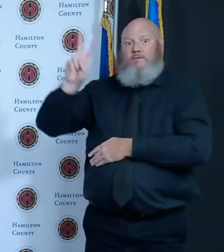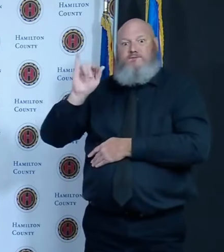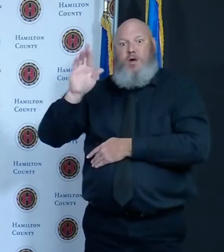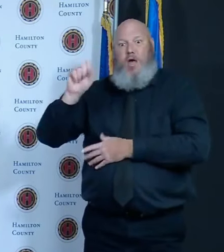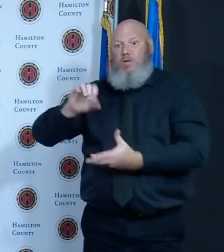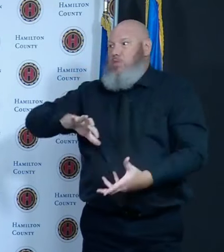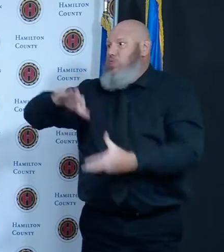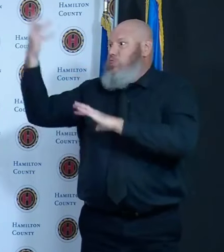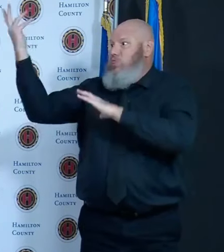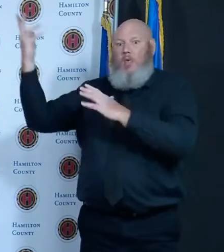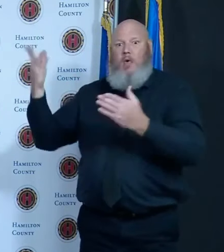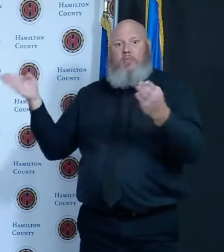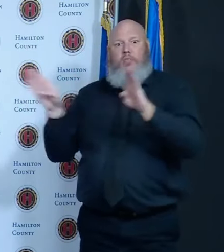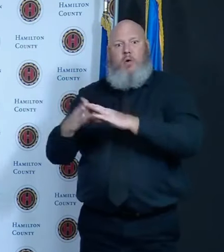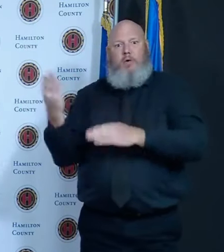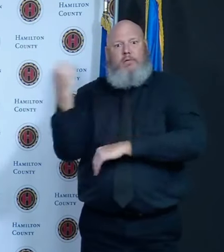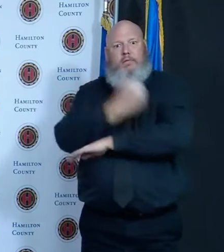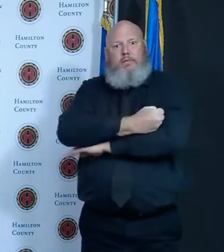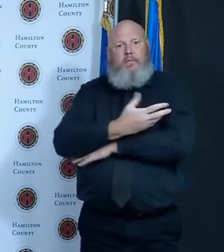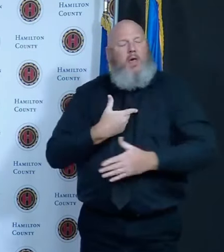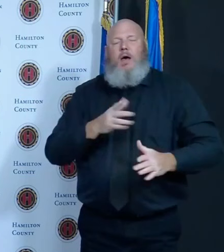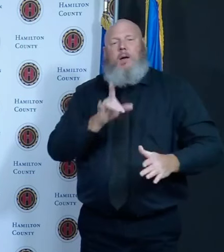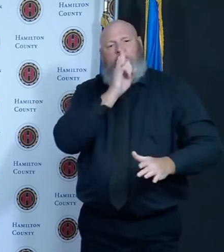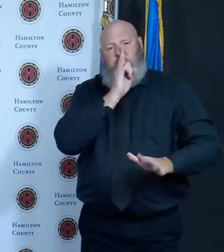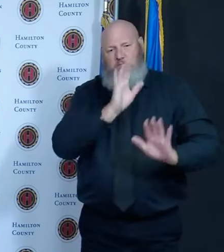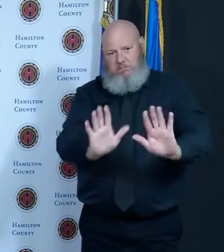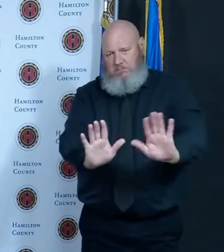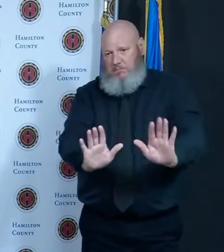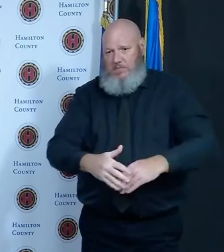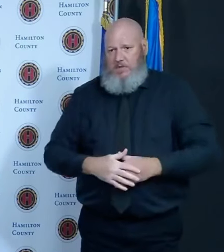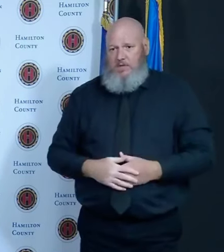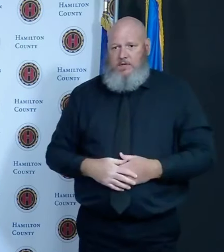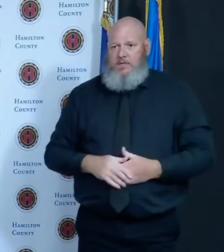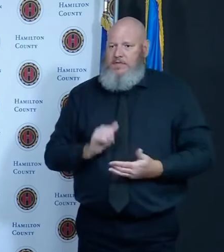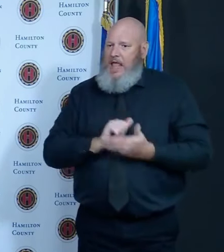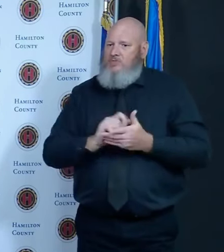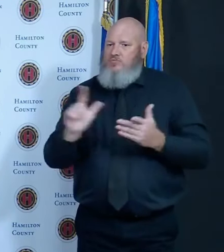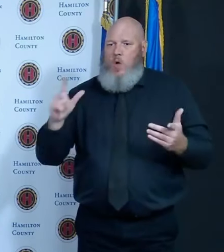that seems to conclude our questions and I just want to jump onto that real quick